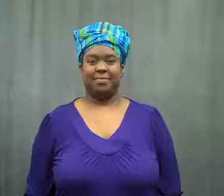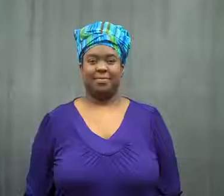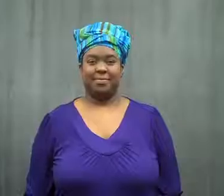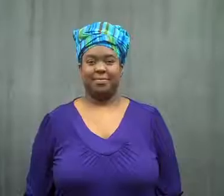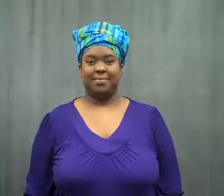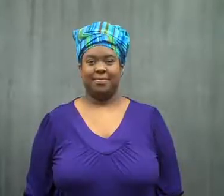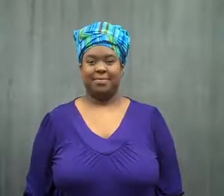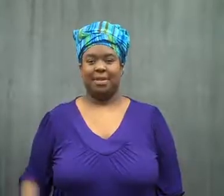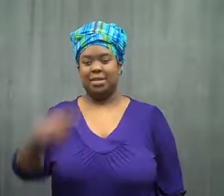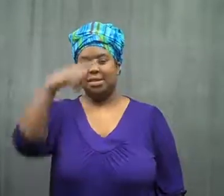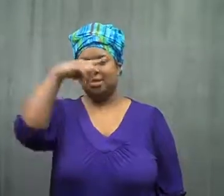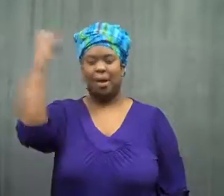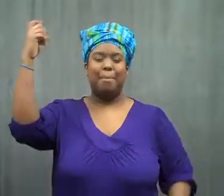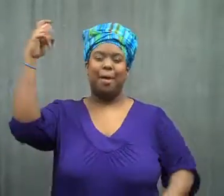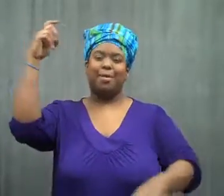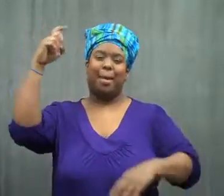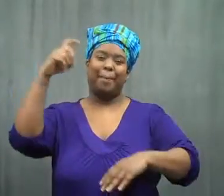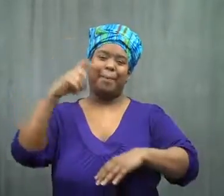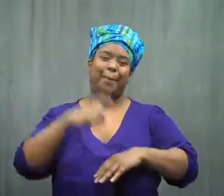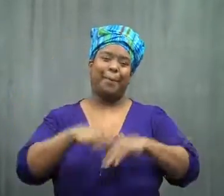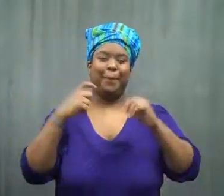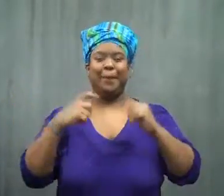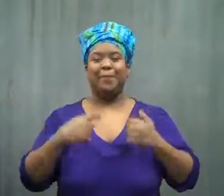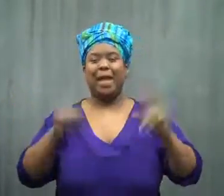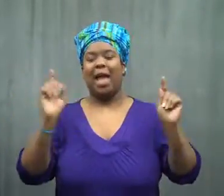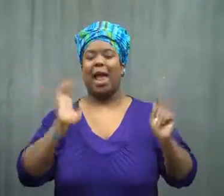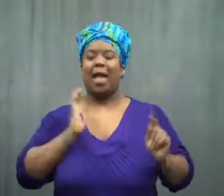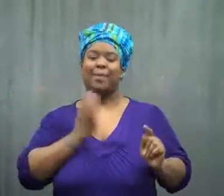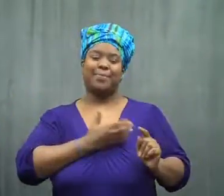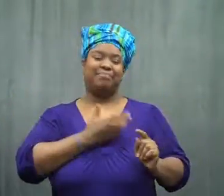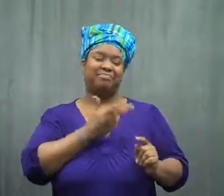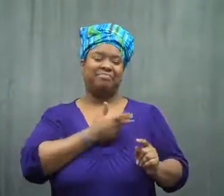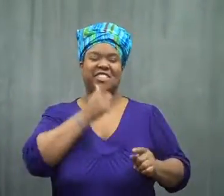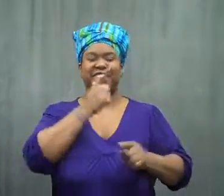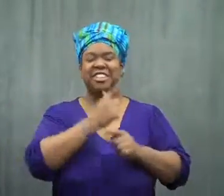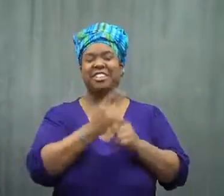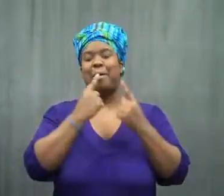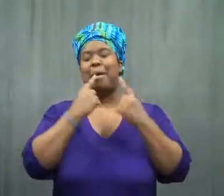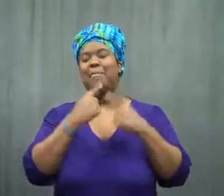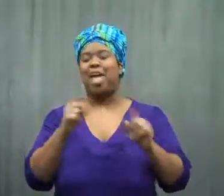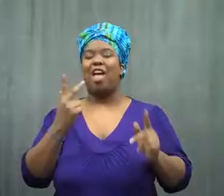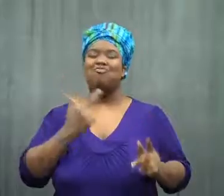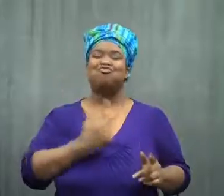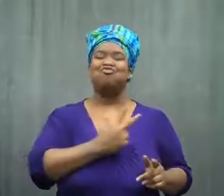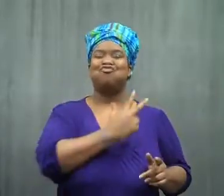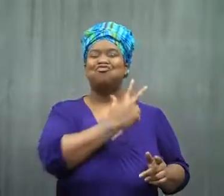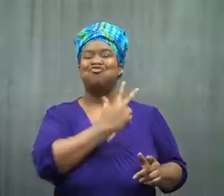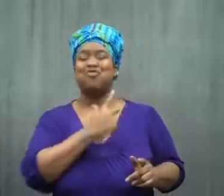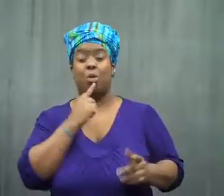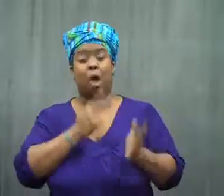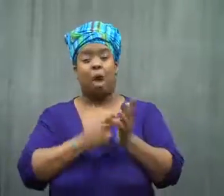Summertime! The three of us, me and my sisters, were finally out together.